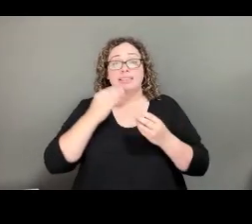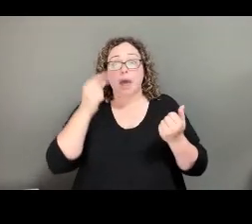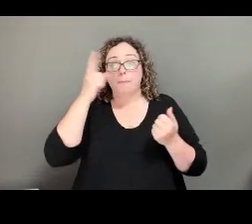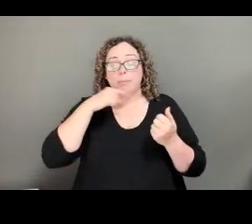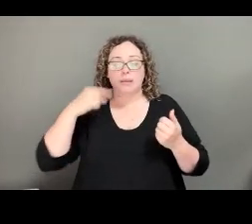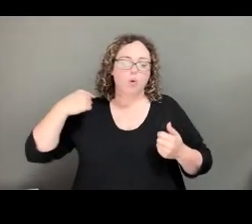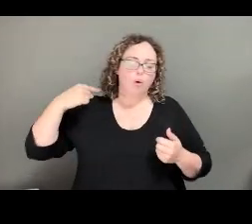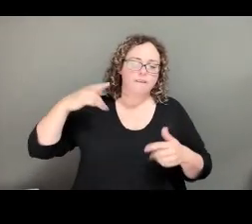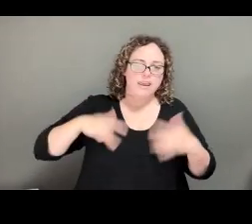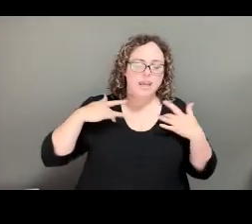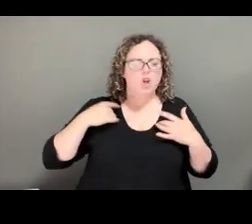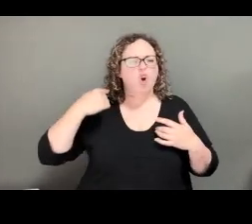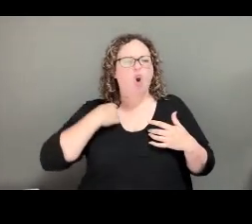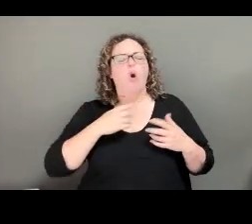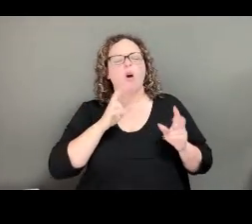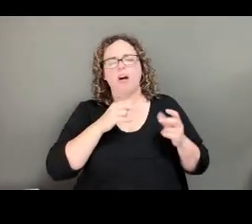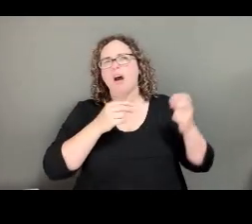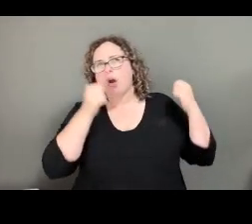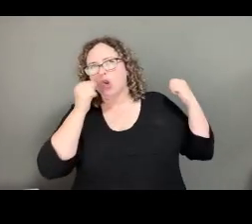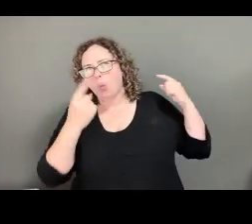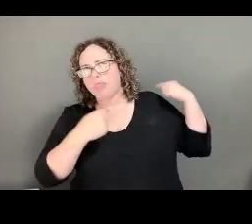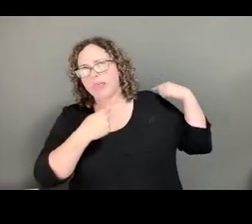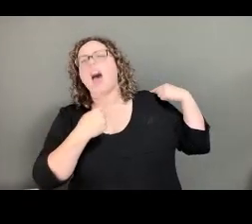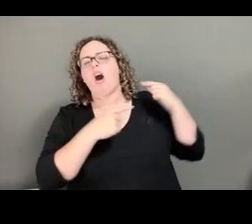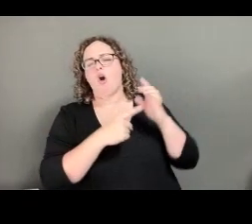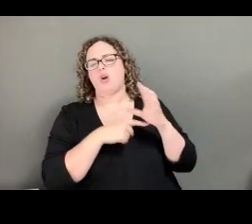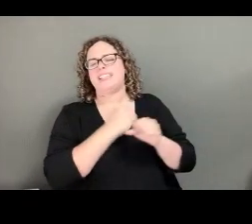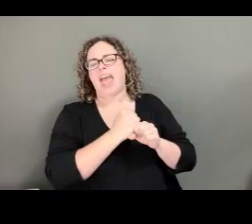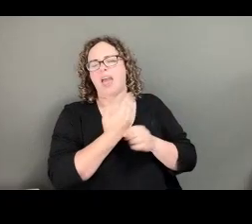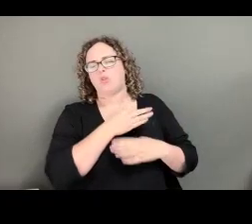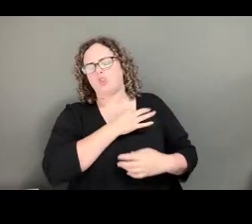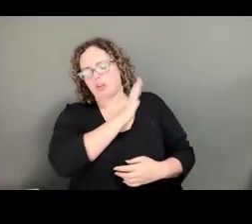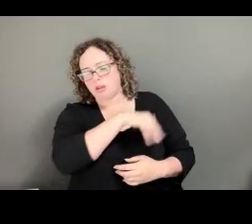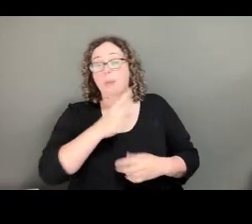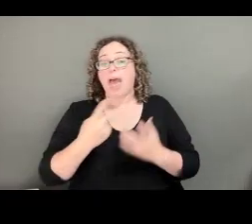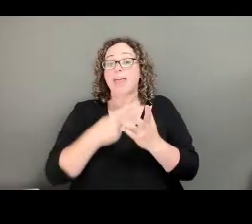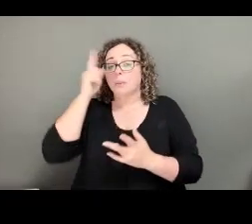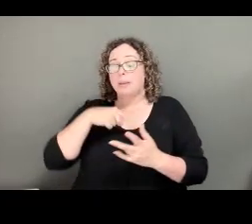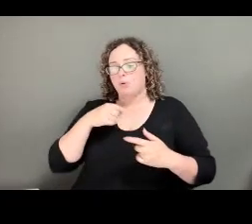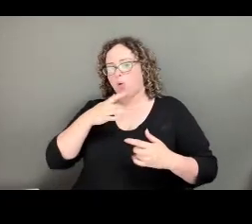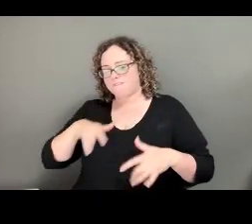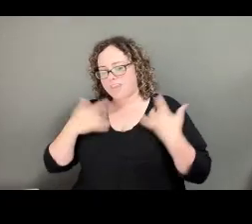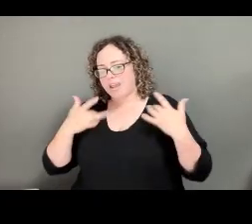and it's just as loud every single time. And it's all the fault of the thalamus.